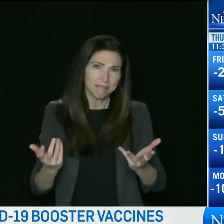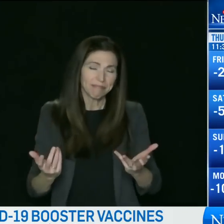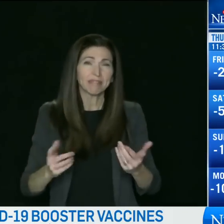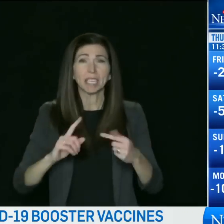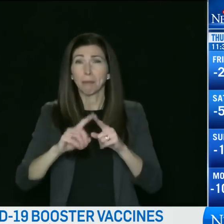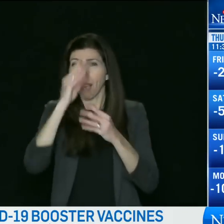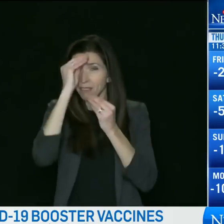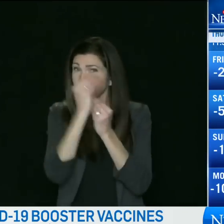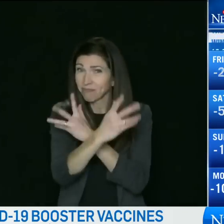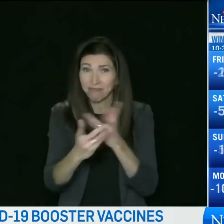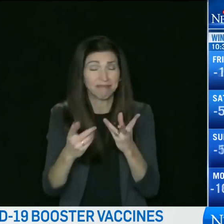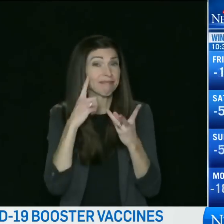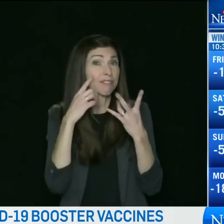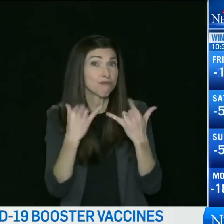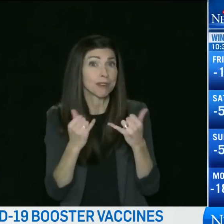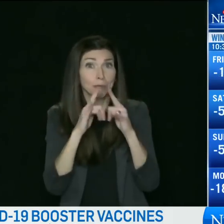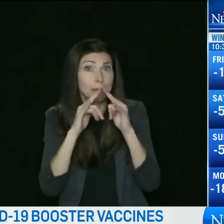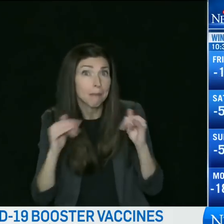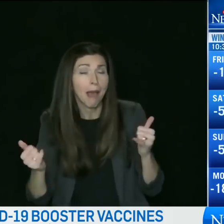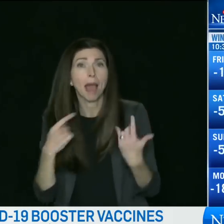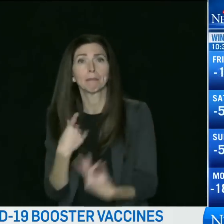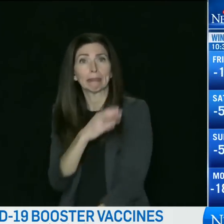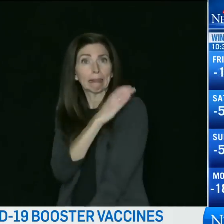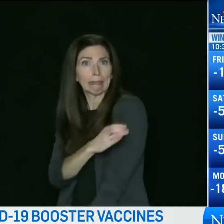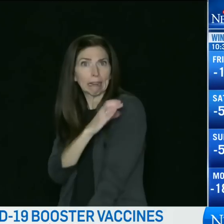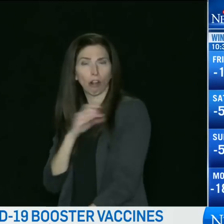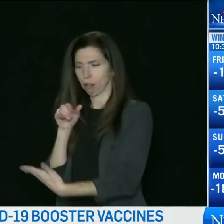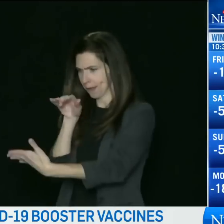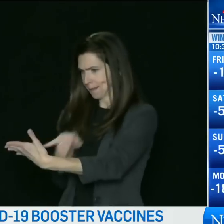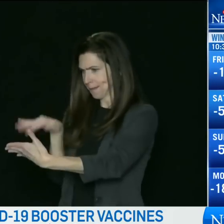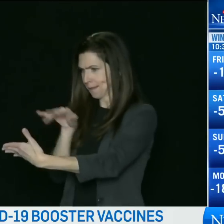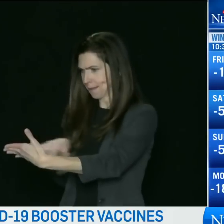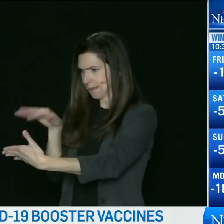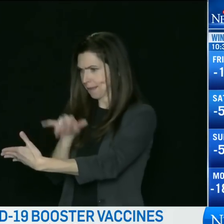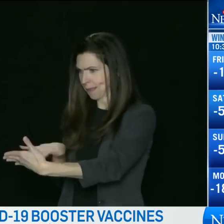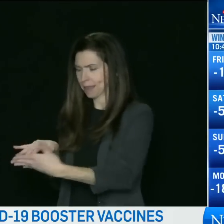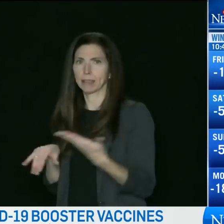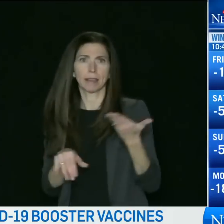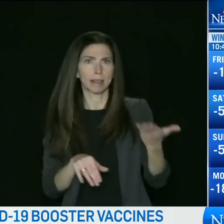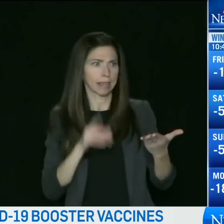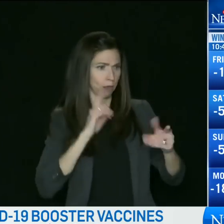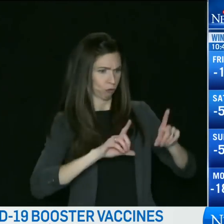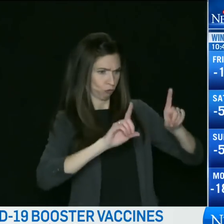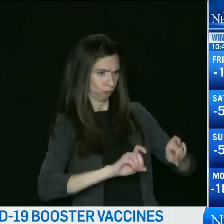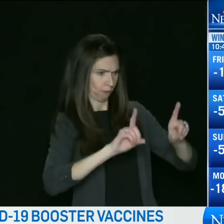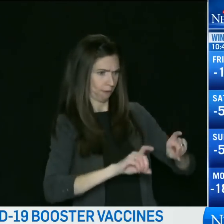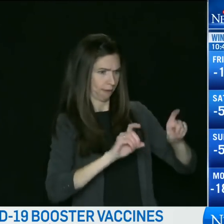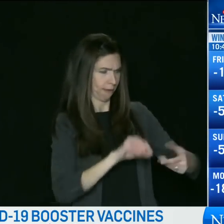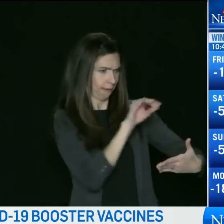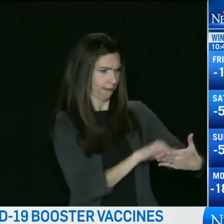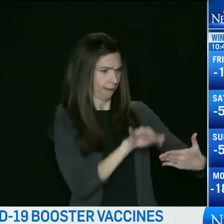DURABILITY OF THE RESPONSE. BUT I THINK PART OF IT IS